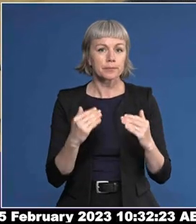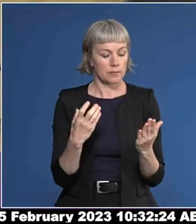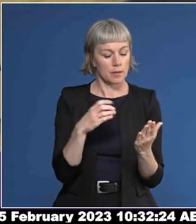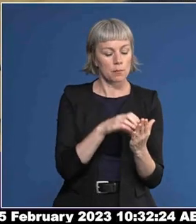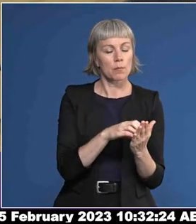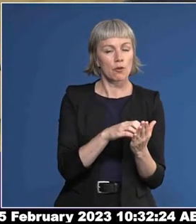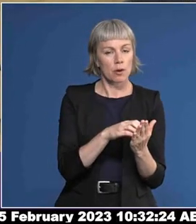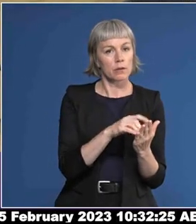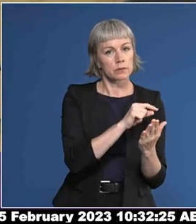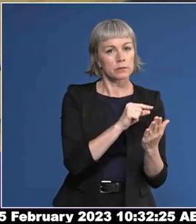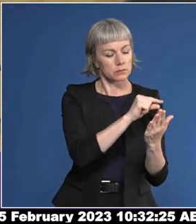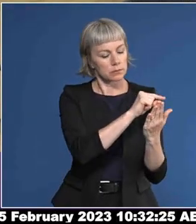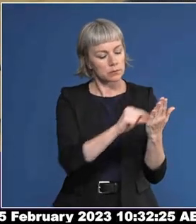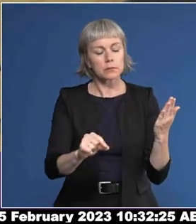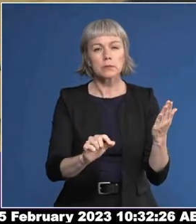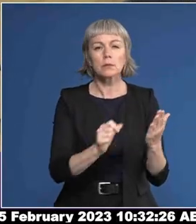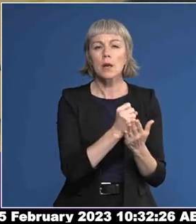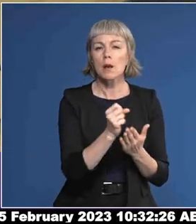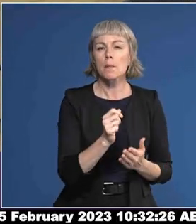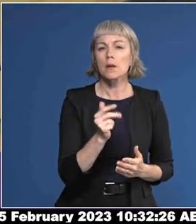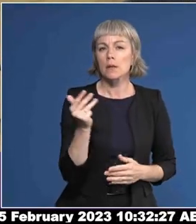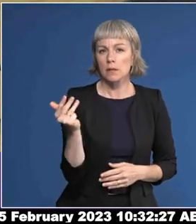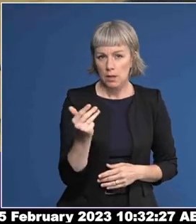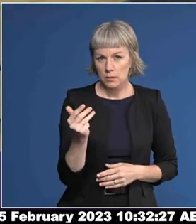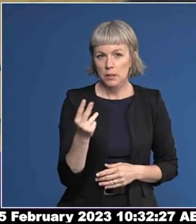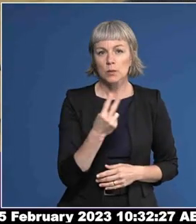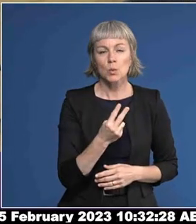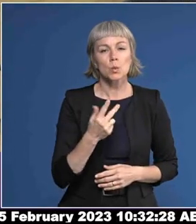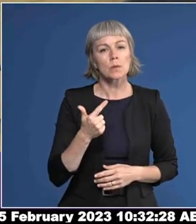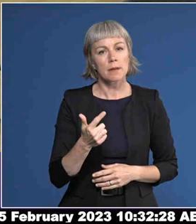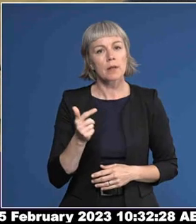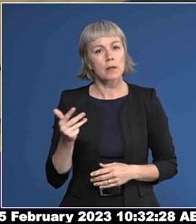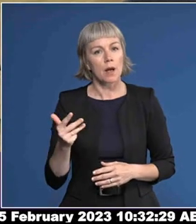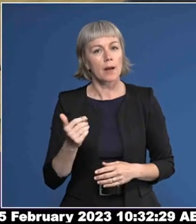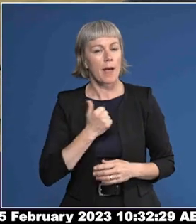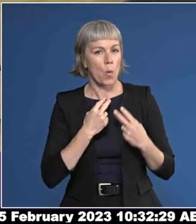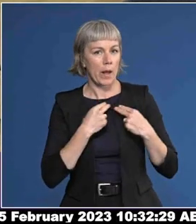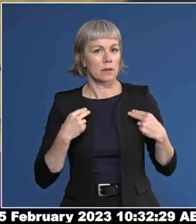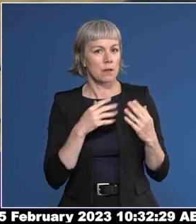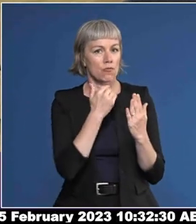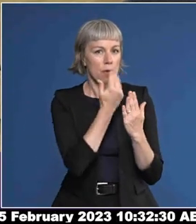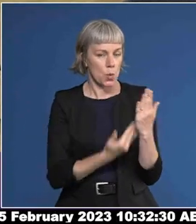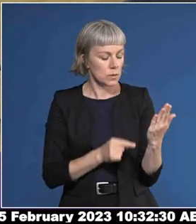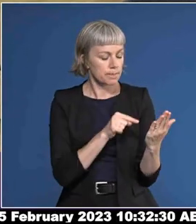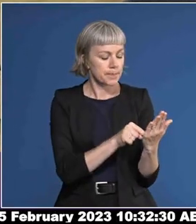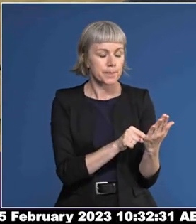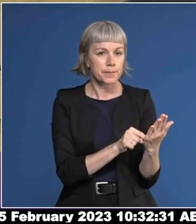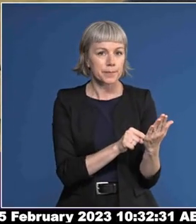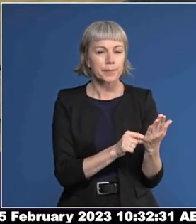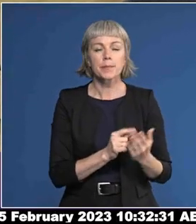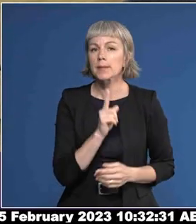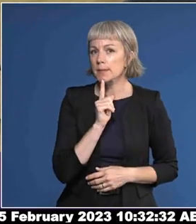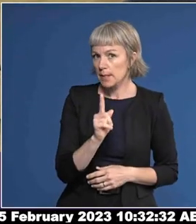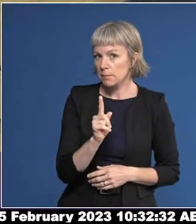paragraph 279 of the Counsel Assisting's submissions - that until at least June 2021,